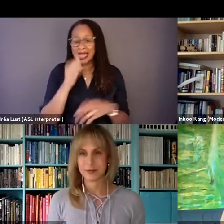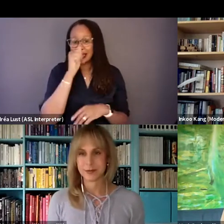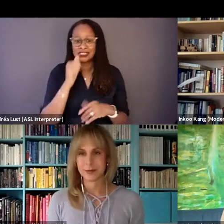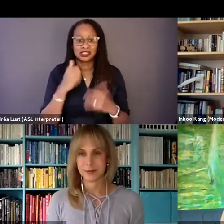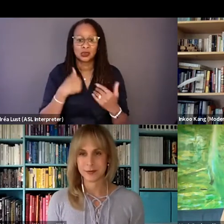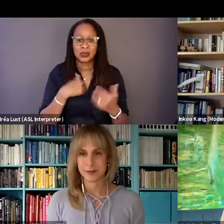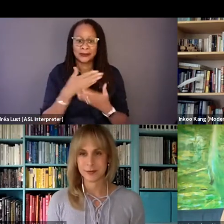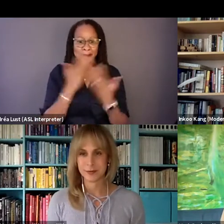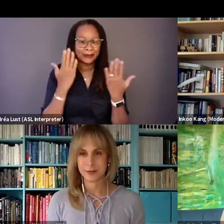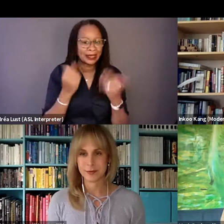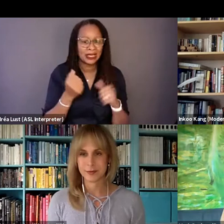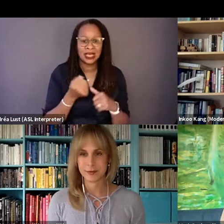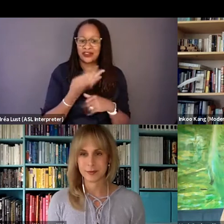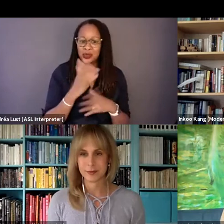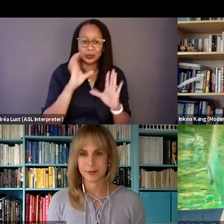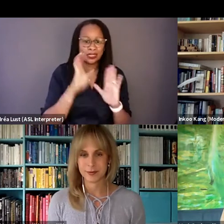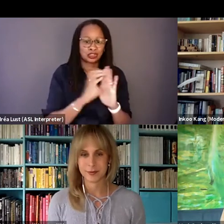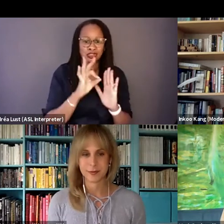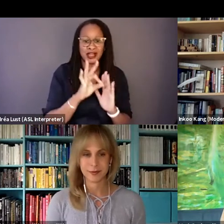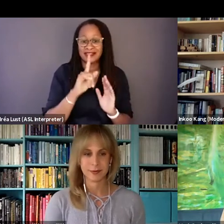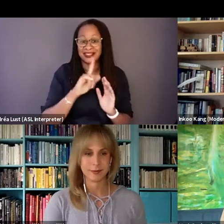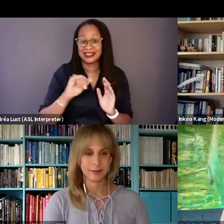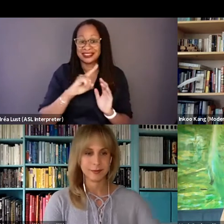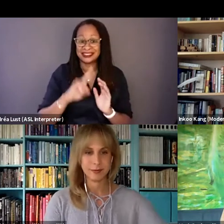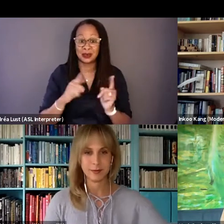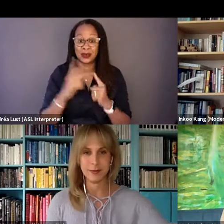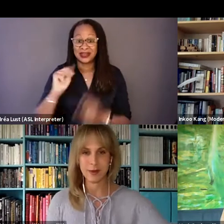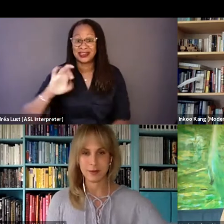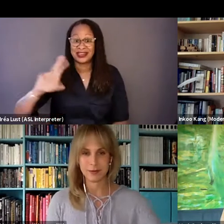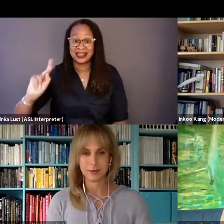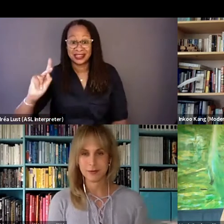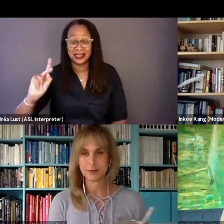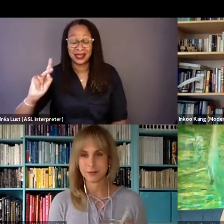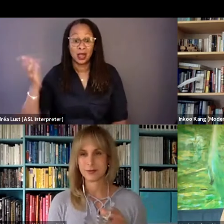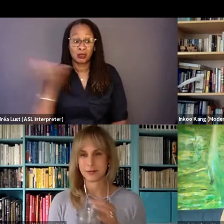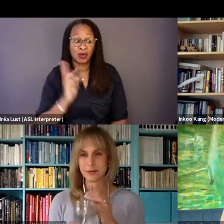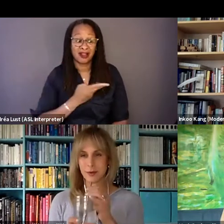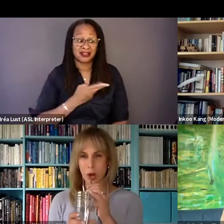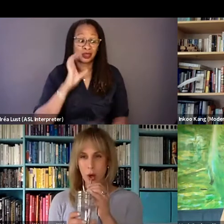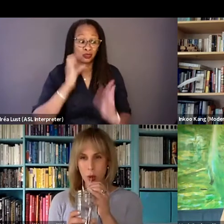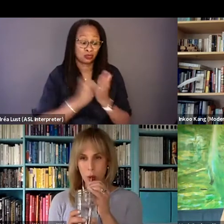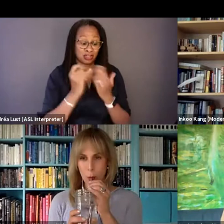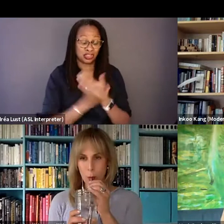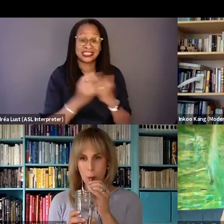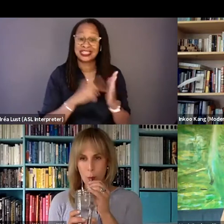Just thinking back when Nick brought us the project, we were like, how can this be real? And he was revealing some of the secrets